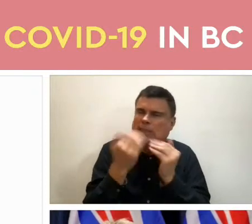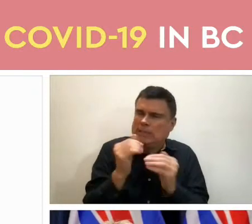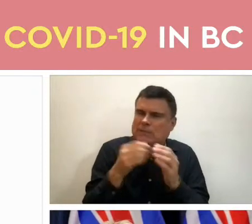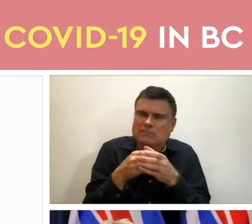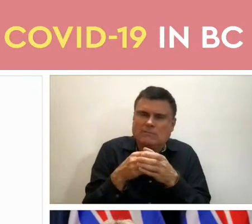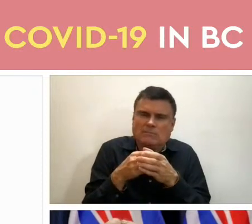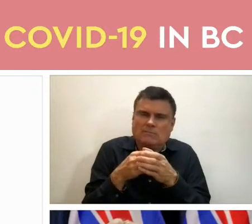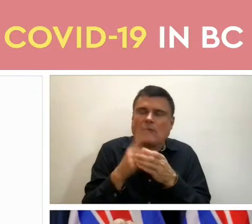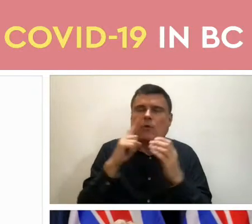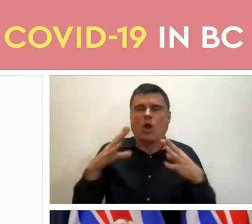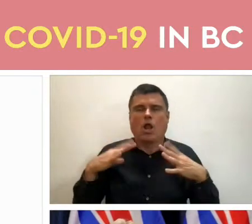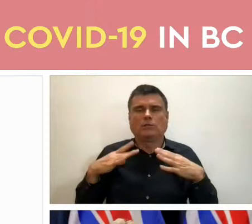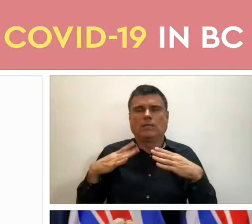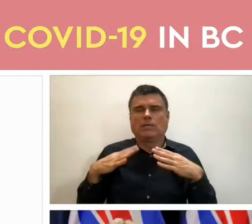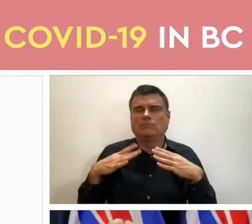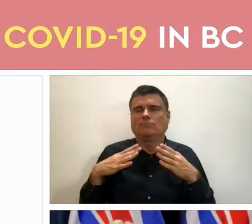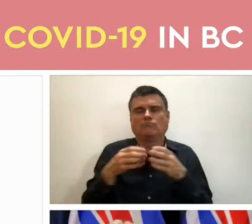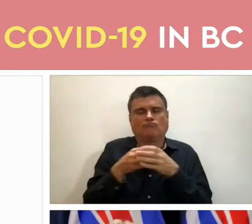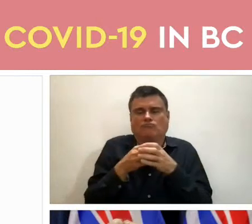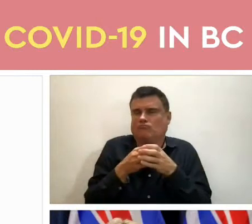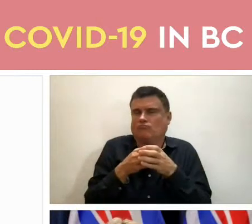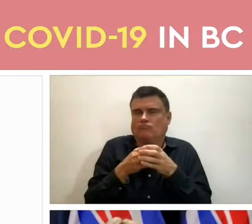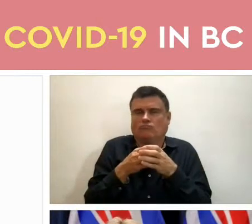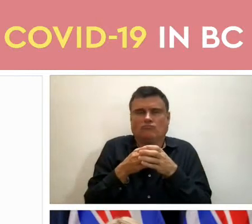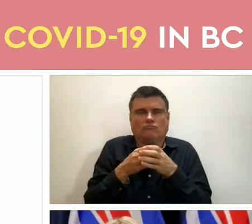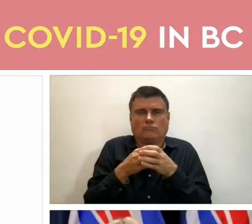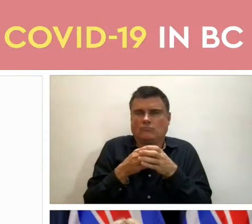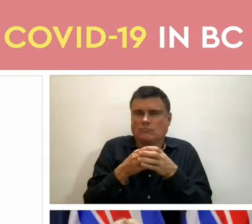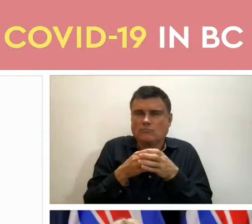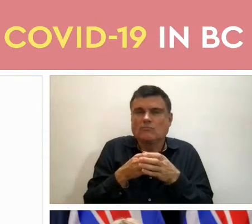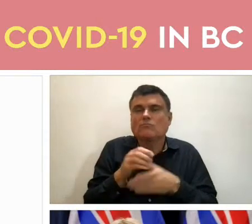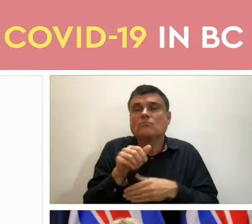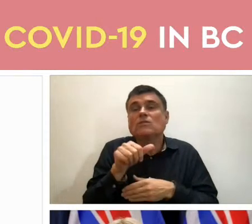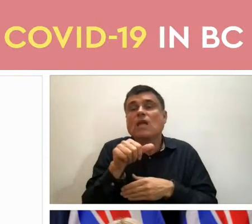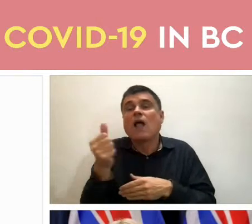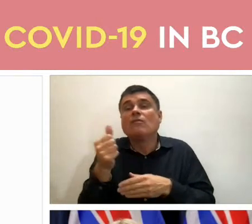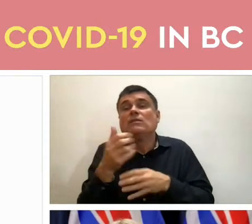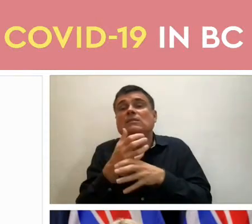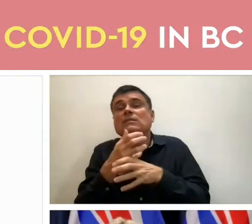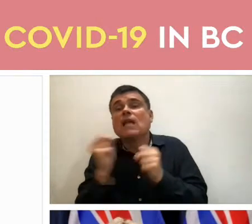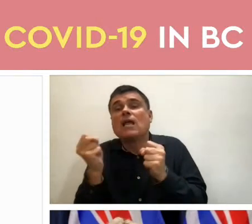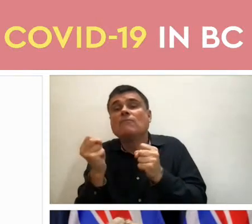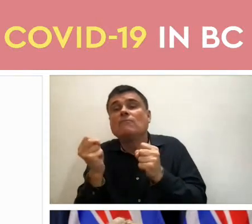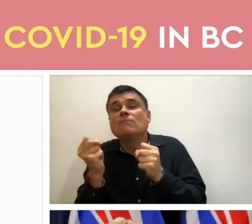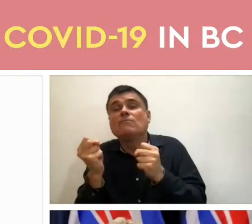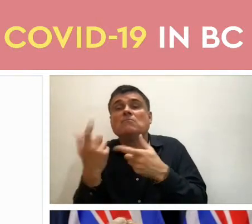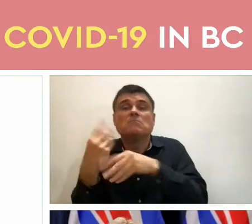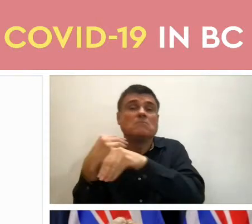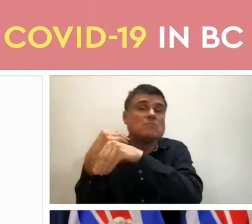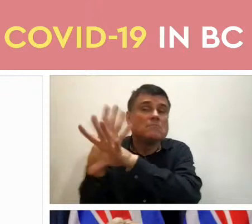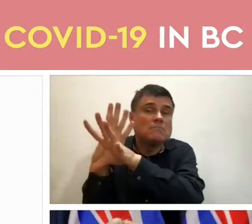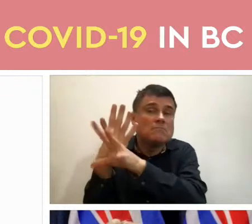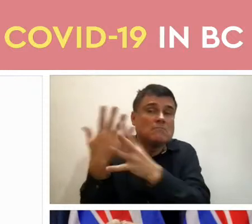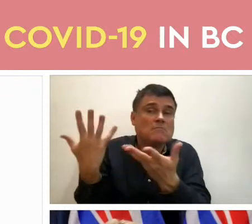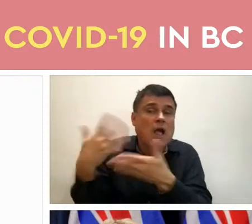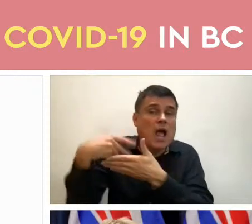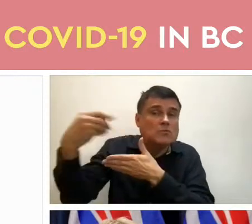Find other ways to safely connect with other people in your life, virtually or outside